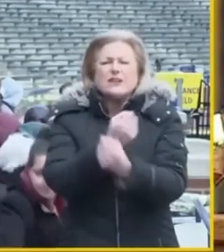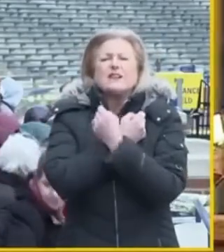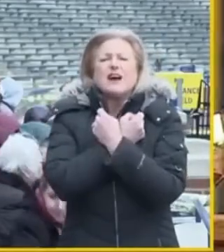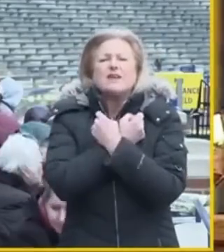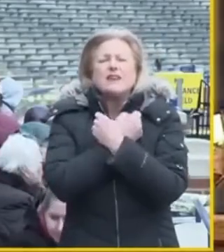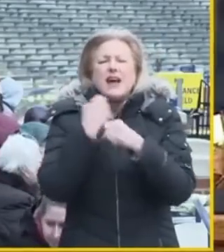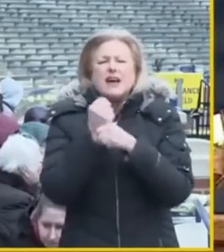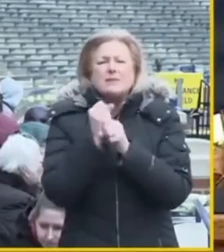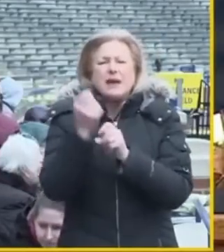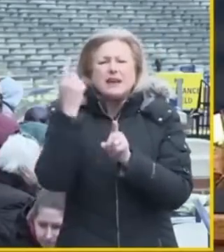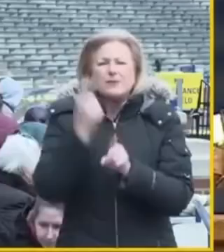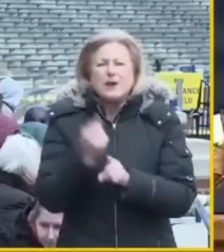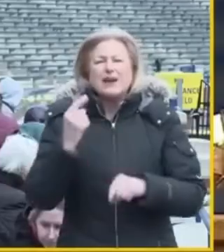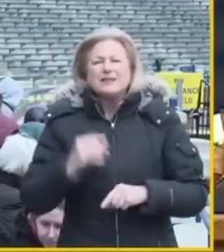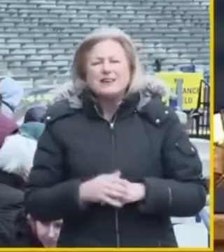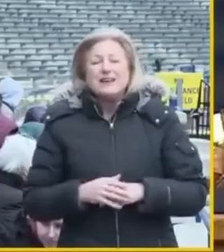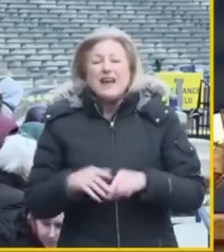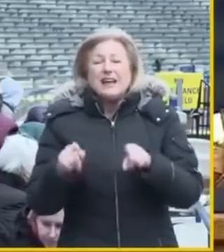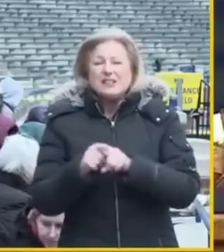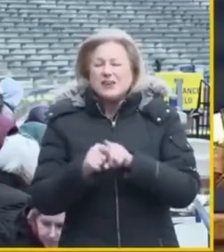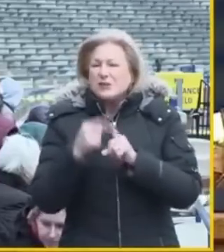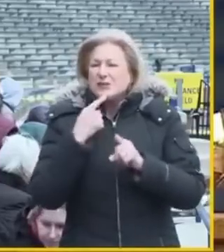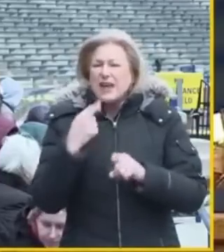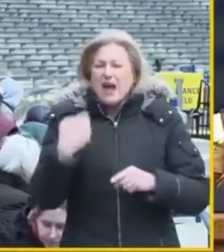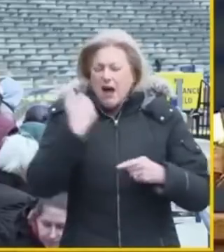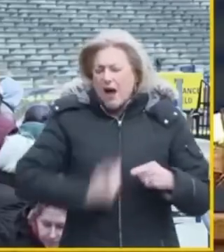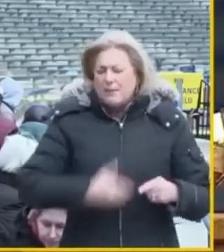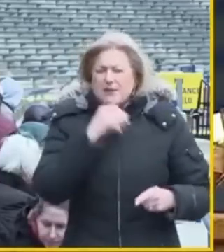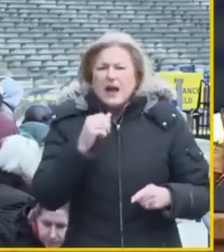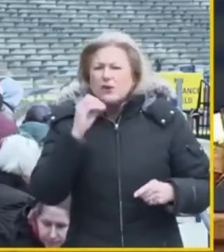It's also saying I'm not okay, and I need help.